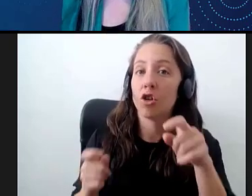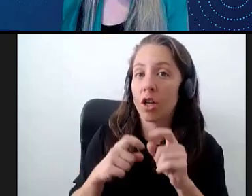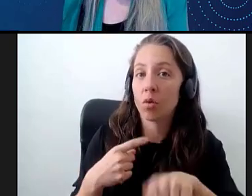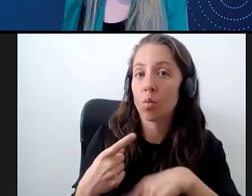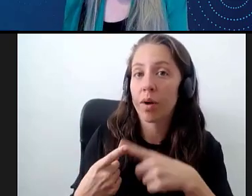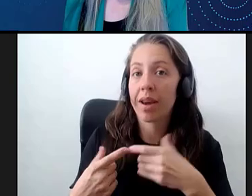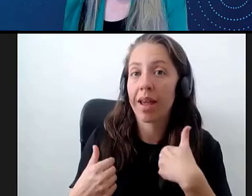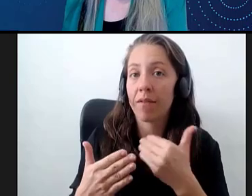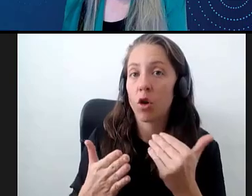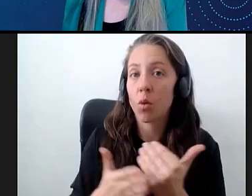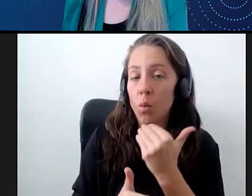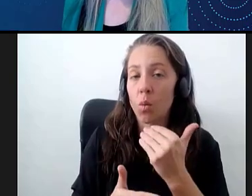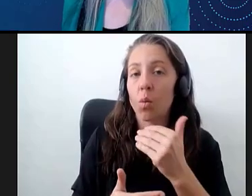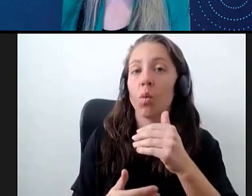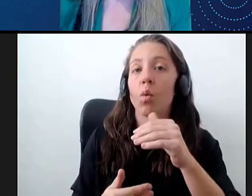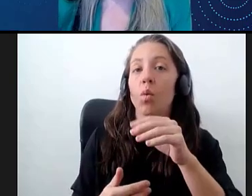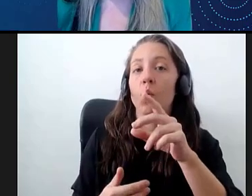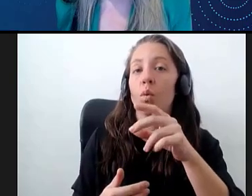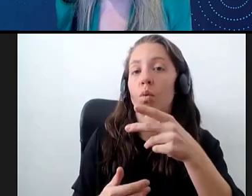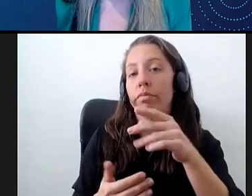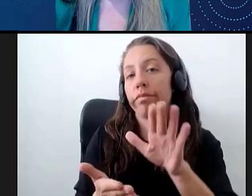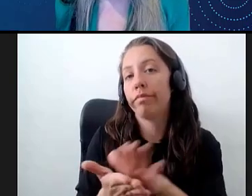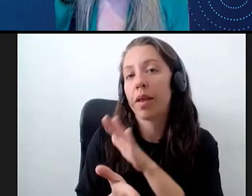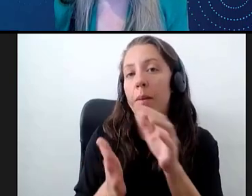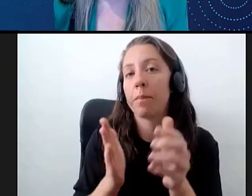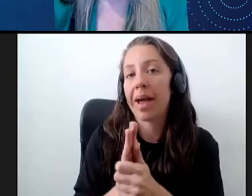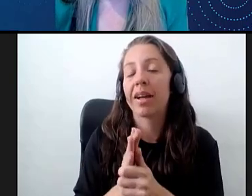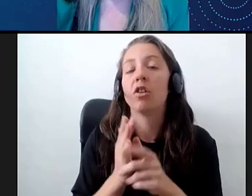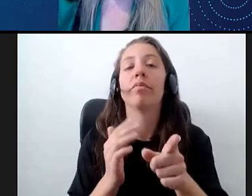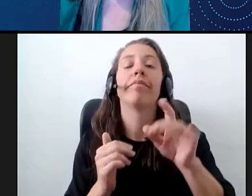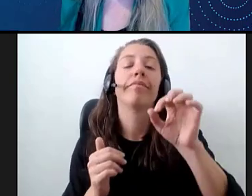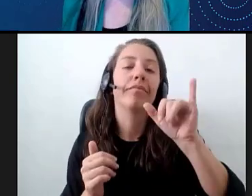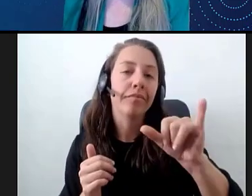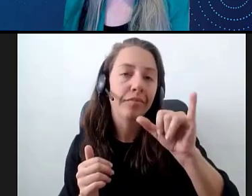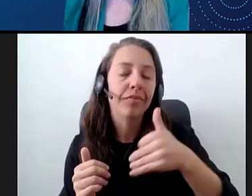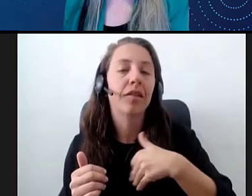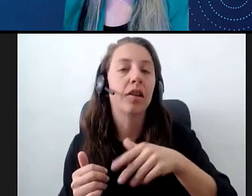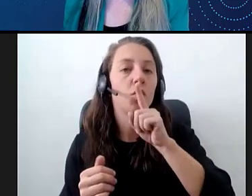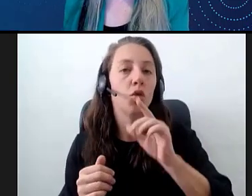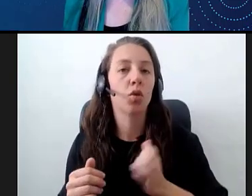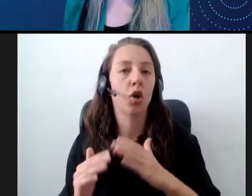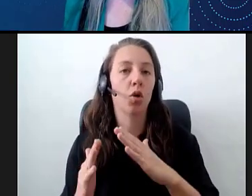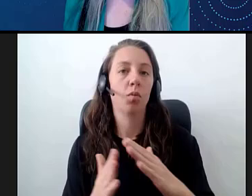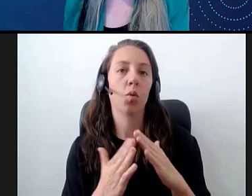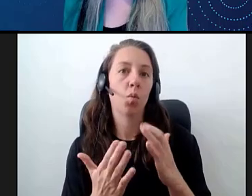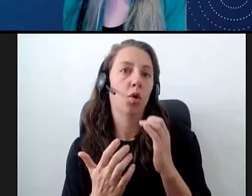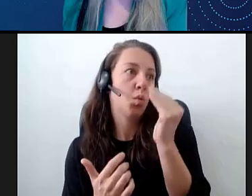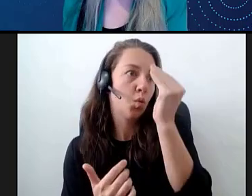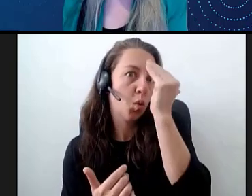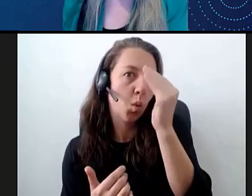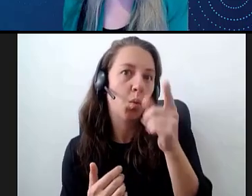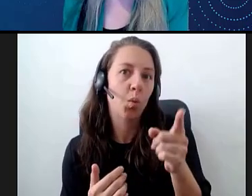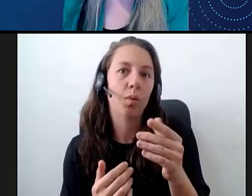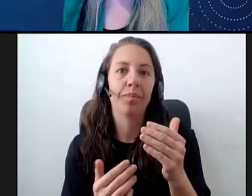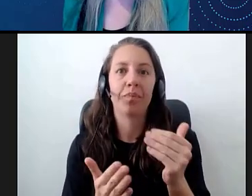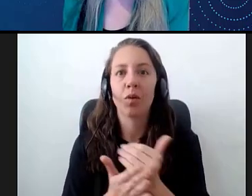Well, our community will surely want to be able to stay up to date on the latest details regarding these new forms. So where can they learn more?